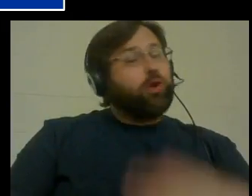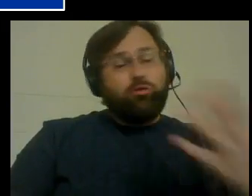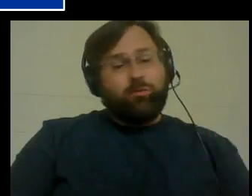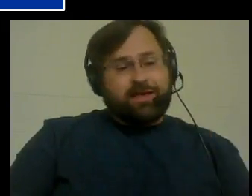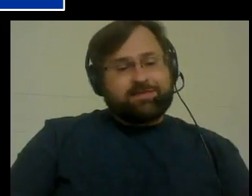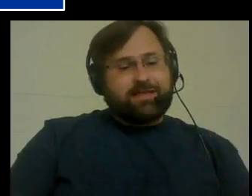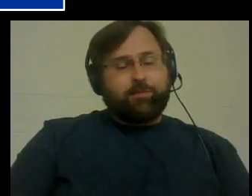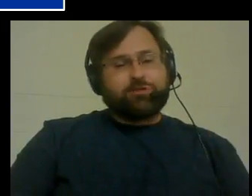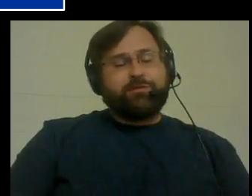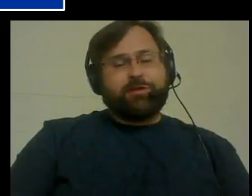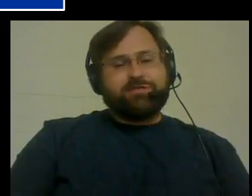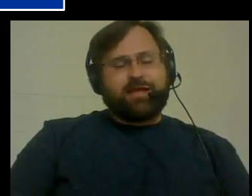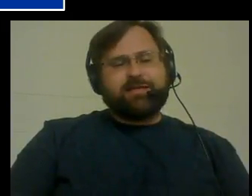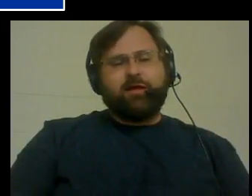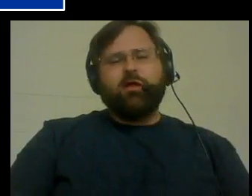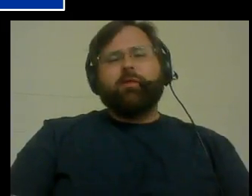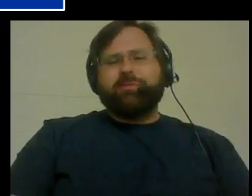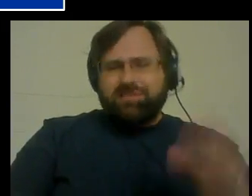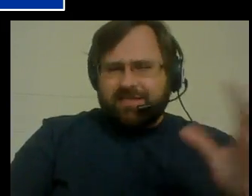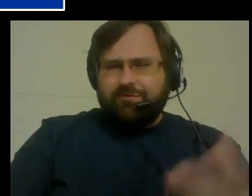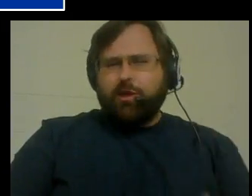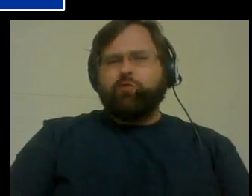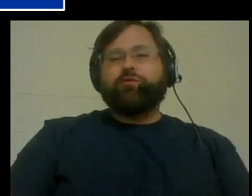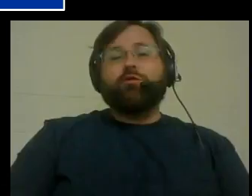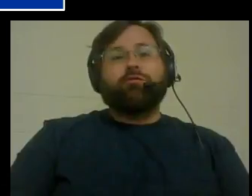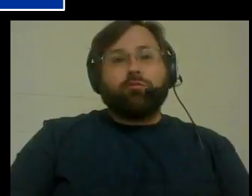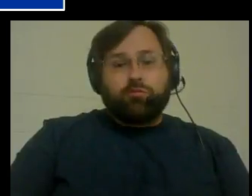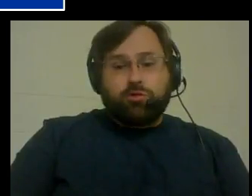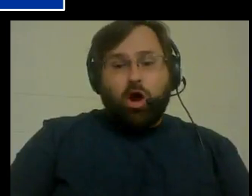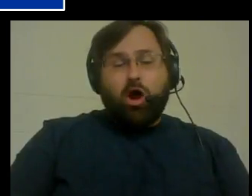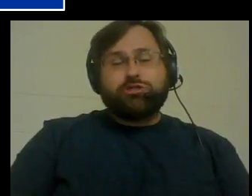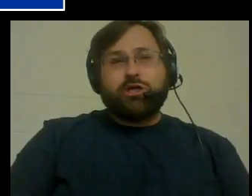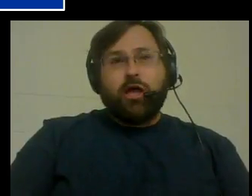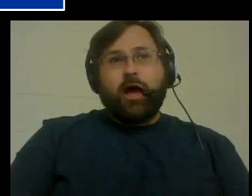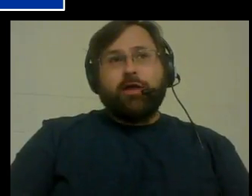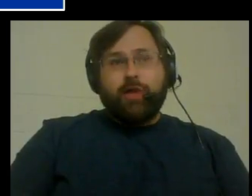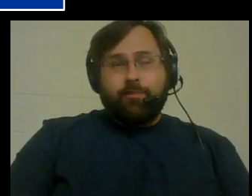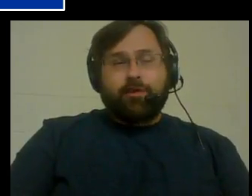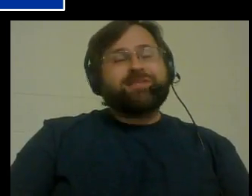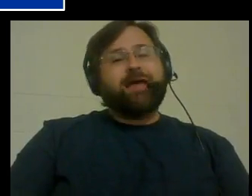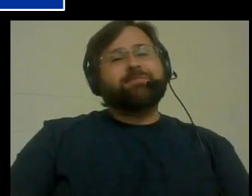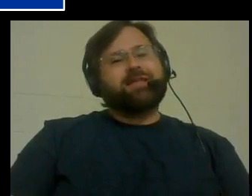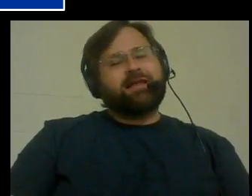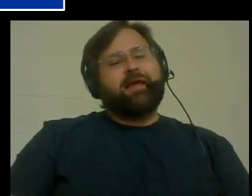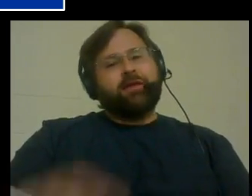the only ways that numbers can be used ASL but just to give you an overview of the large number of times